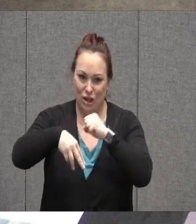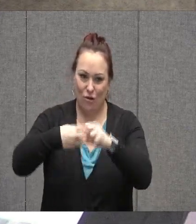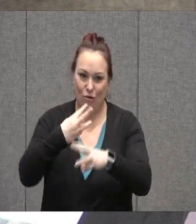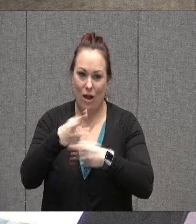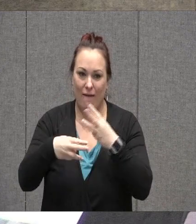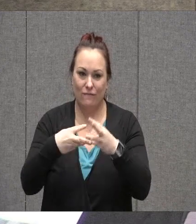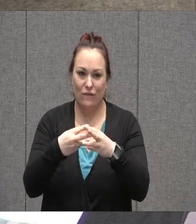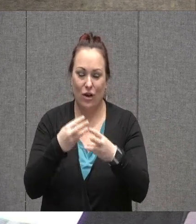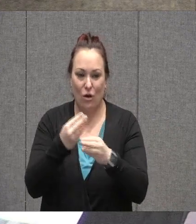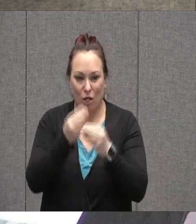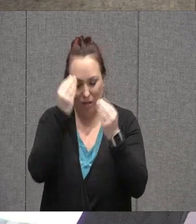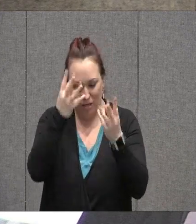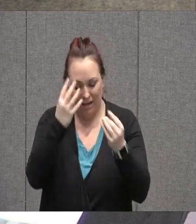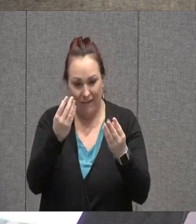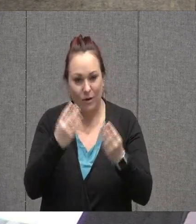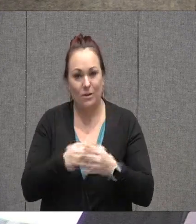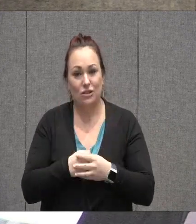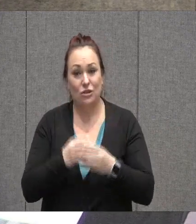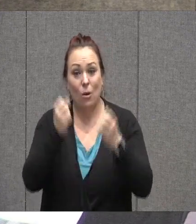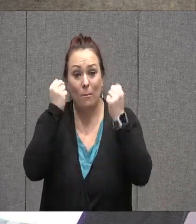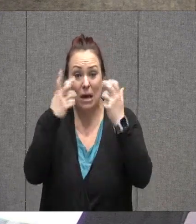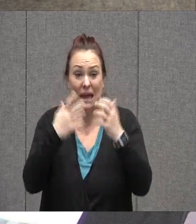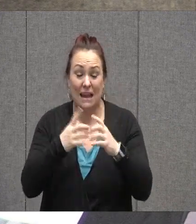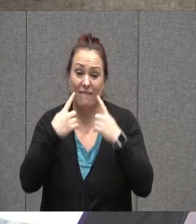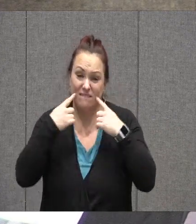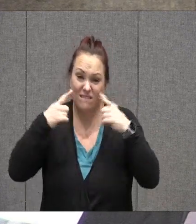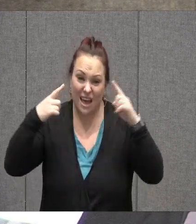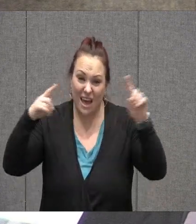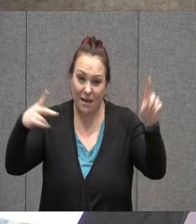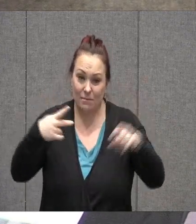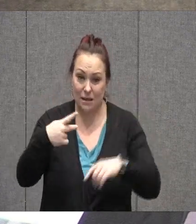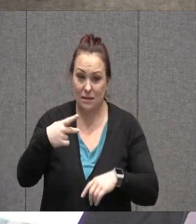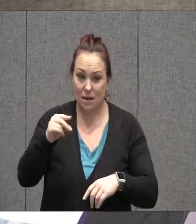So, many famous Polar explorers came from Norway.